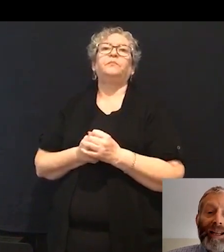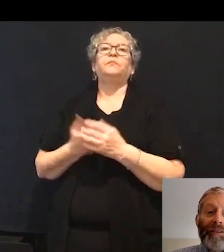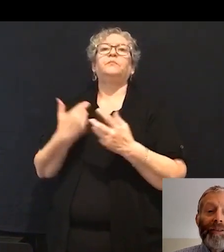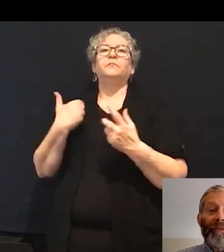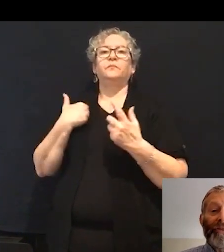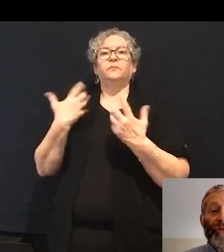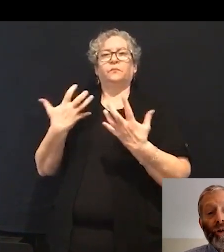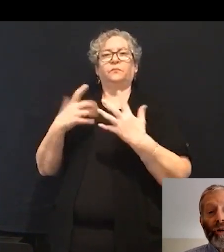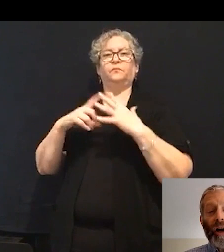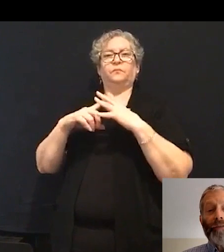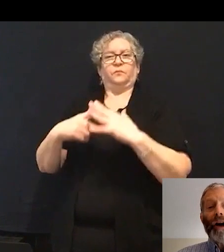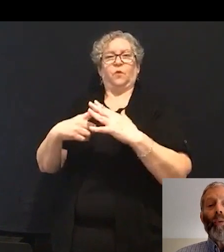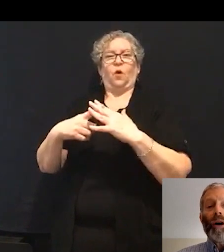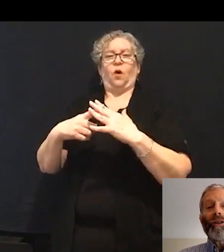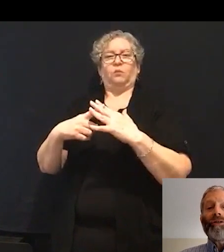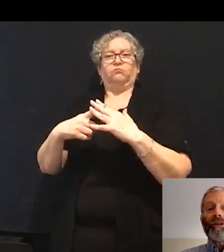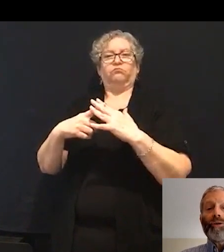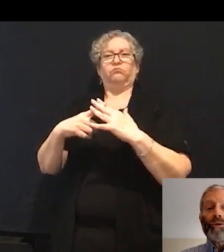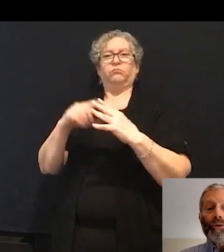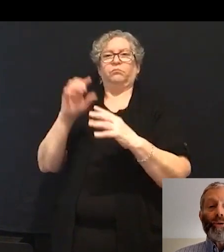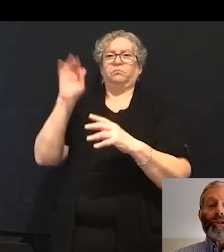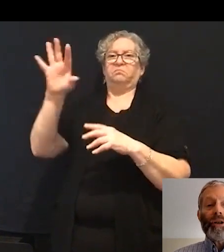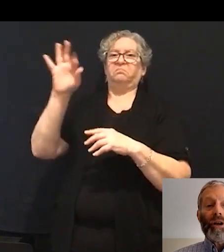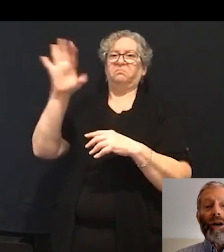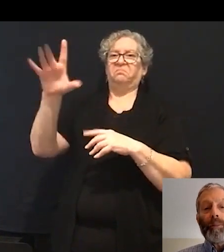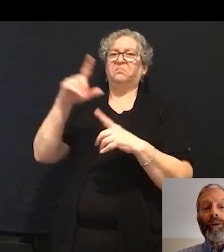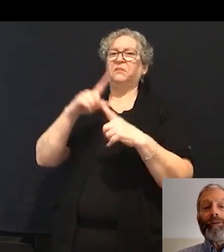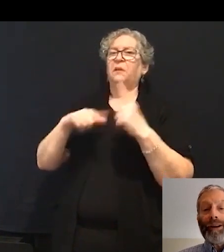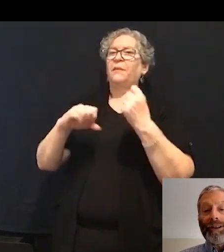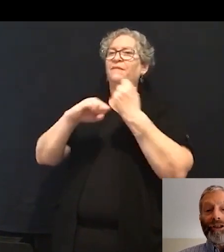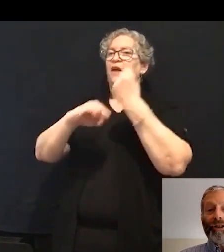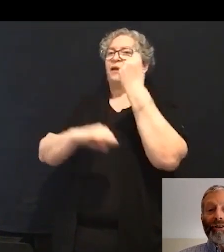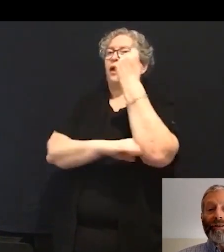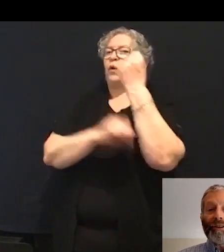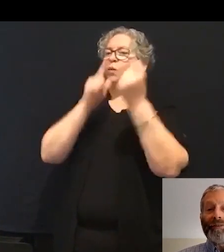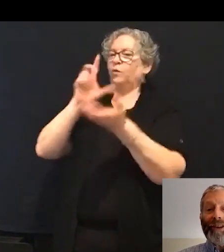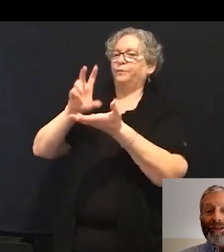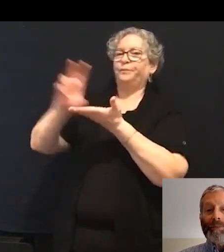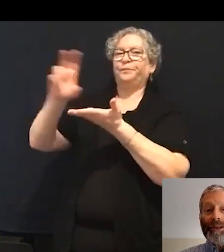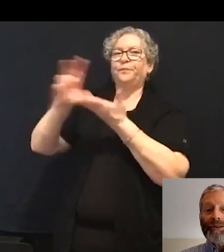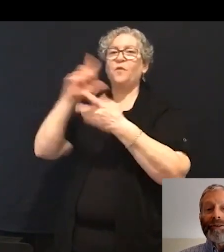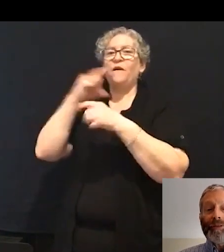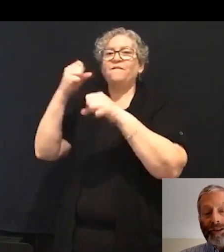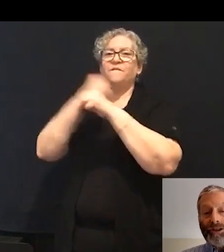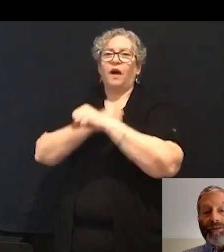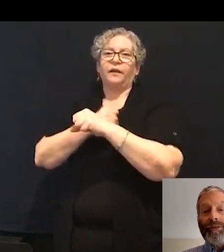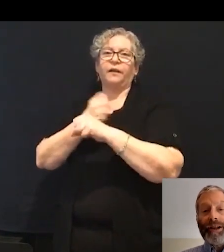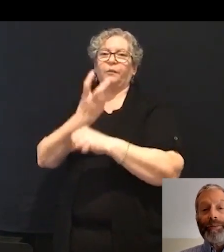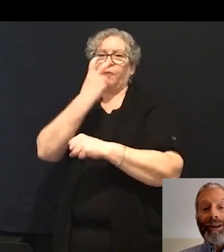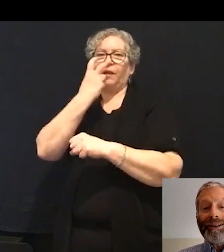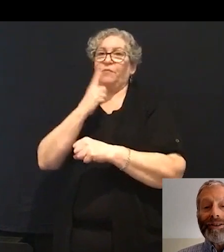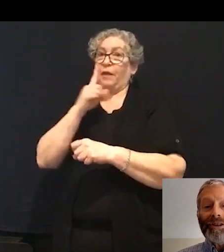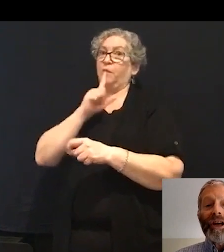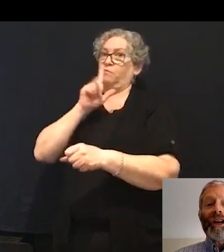And to start off, I wanted to introduce a couple of foundation investments. The Foundation Fighting Blindness